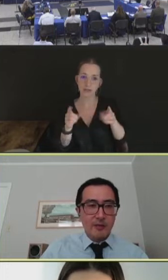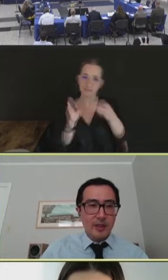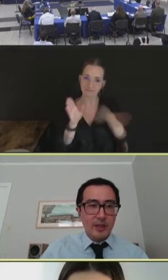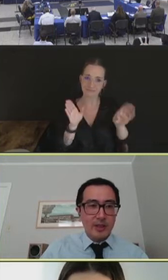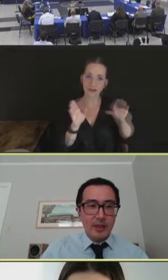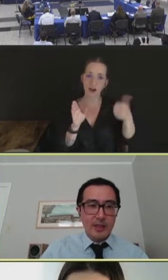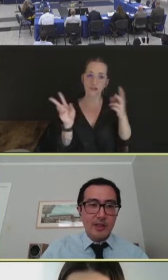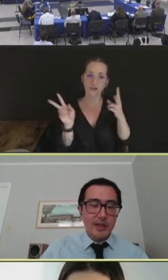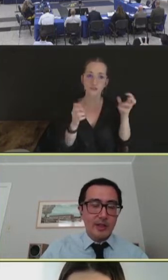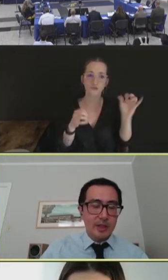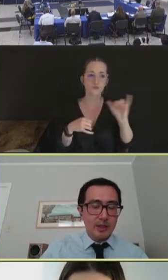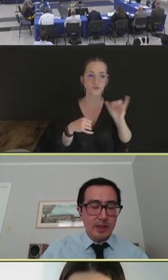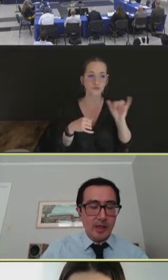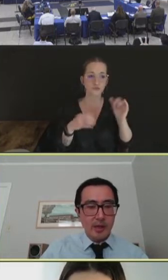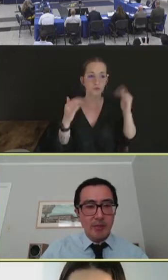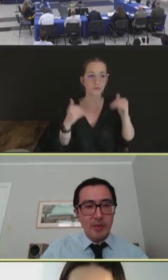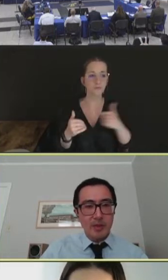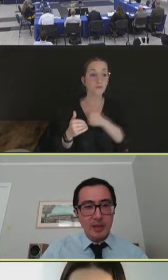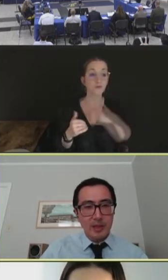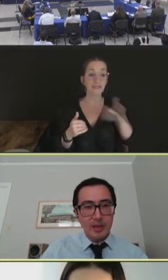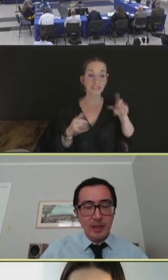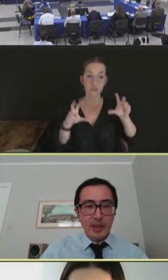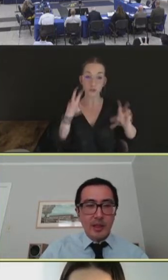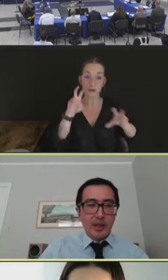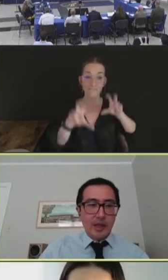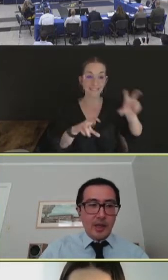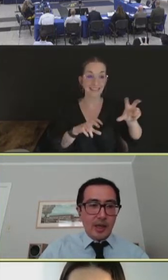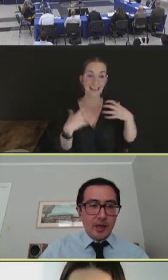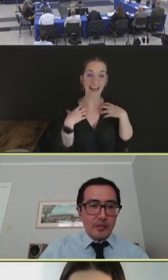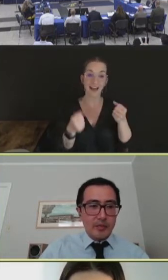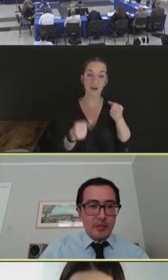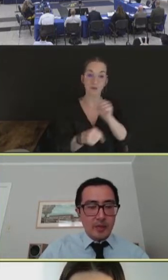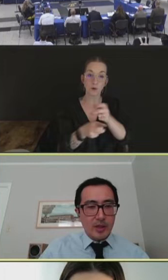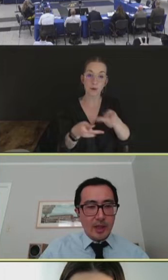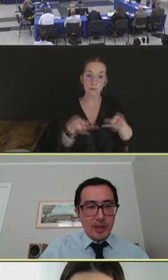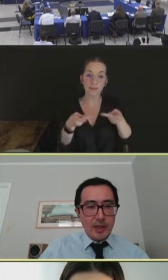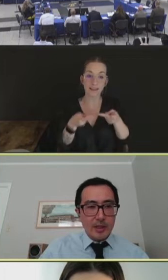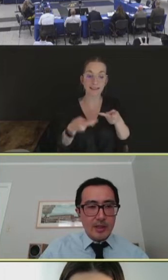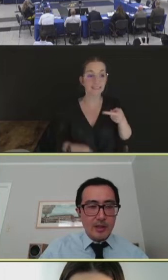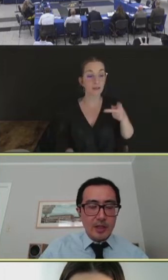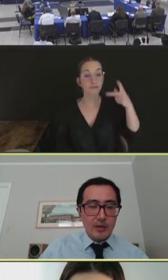stuff like ventilation, that could mean PPE, guidelines. And certainly,